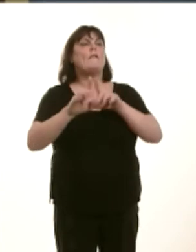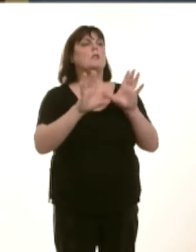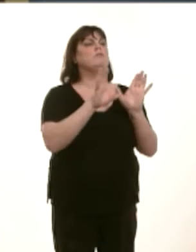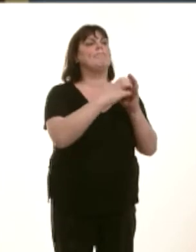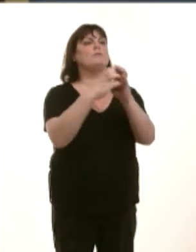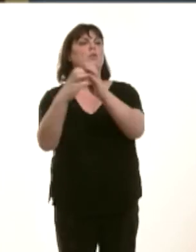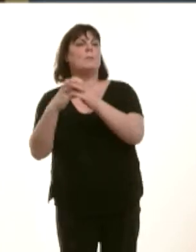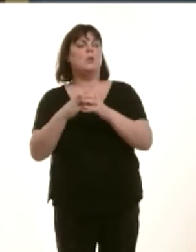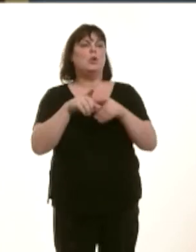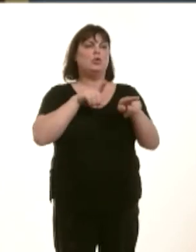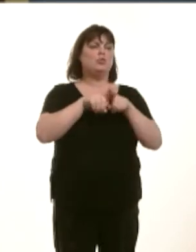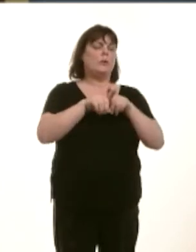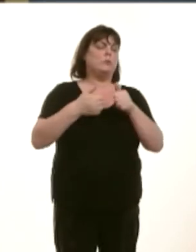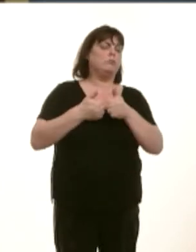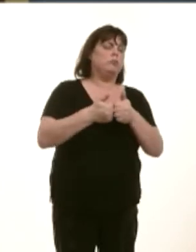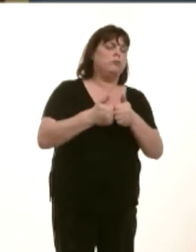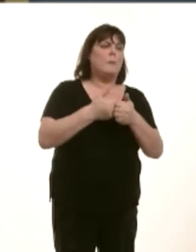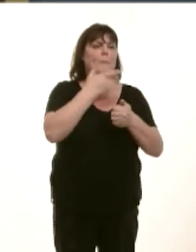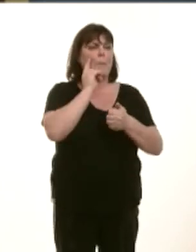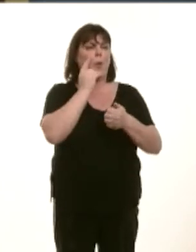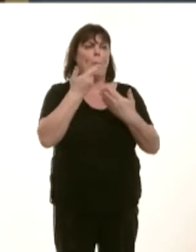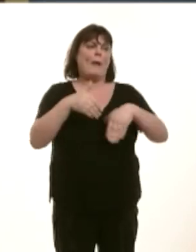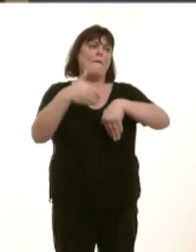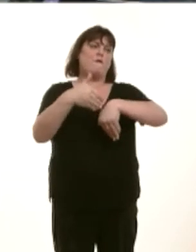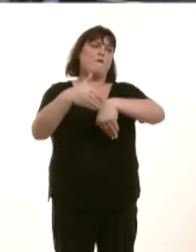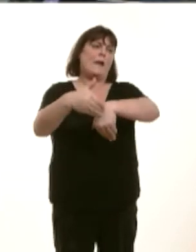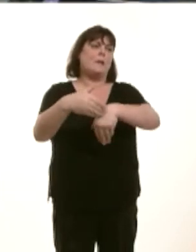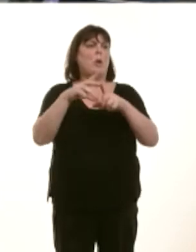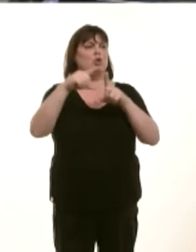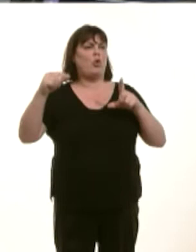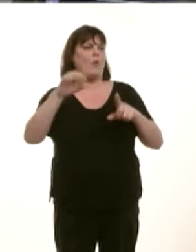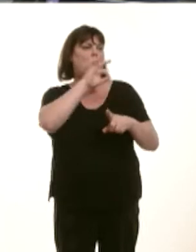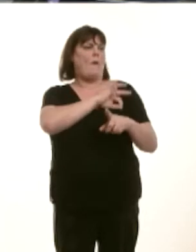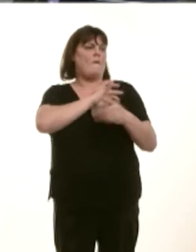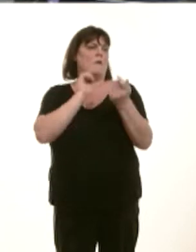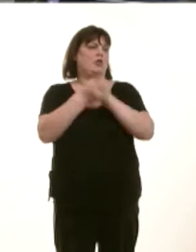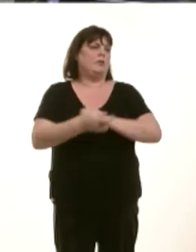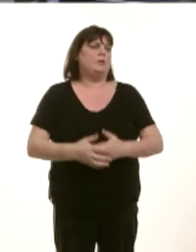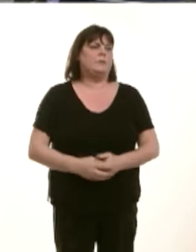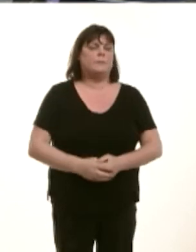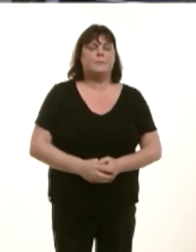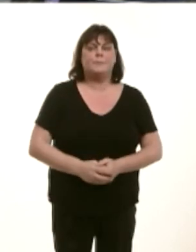the worst effects of Tory welfare reform? Carwyn Jones: Well, one thing we know and